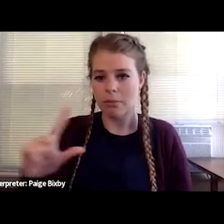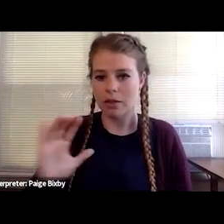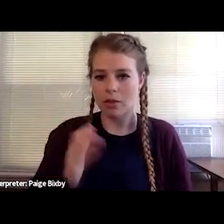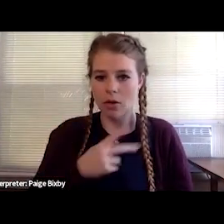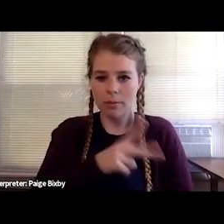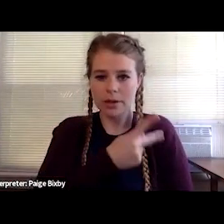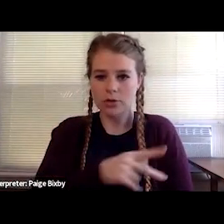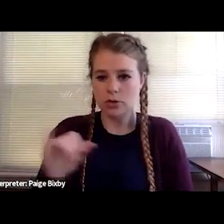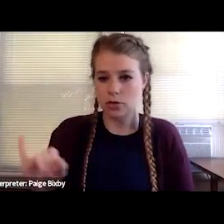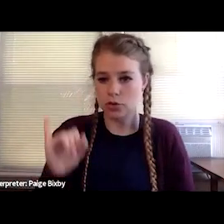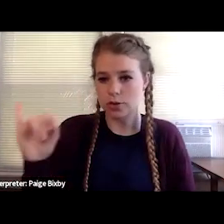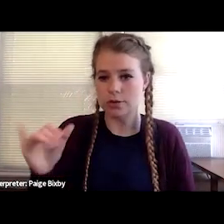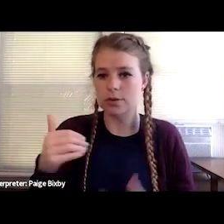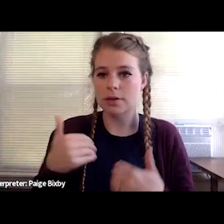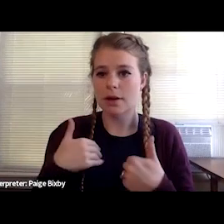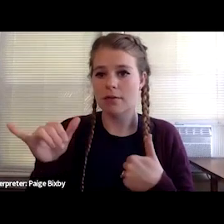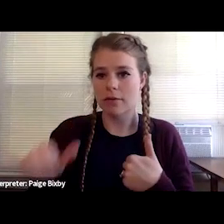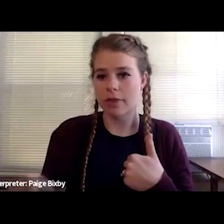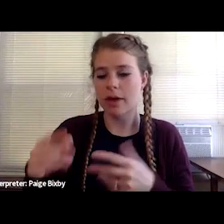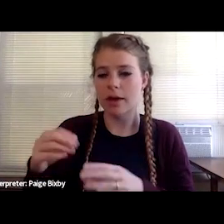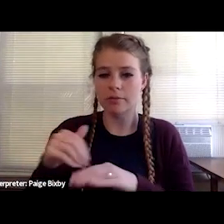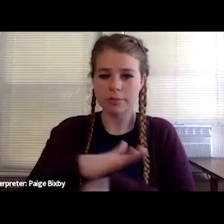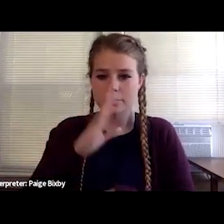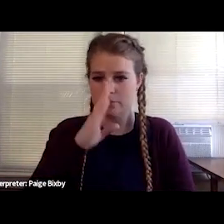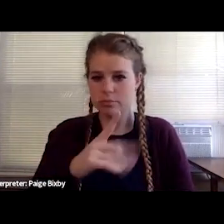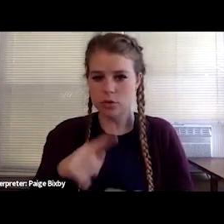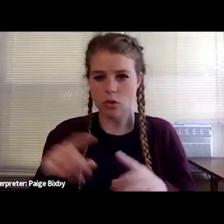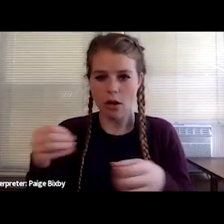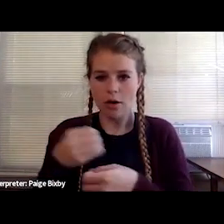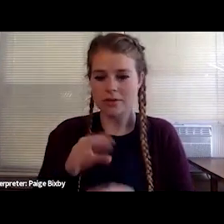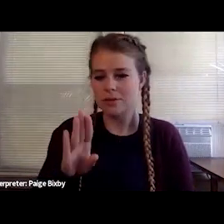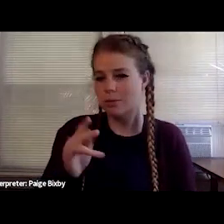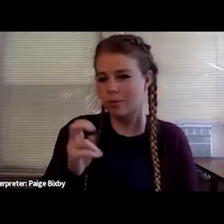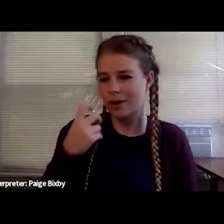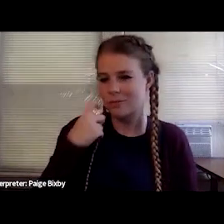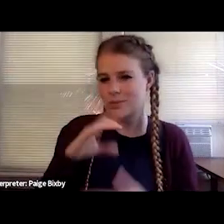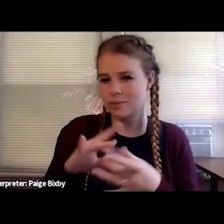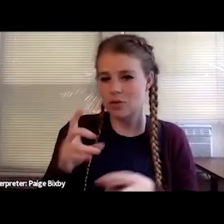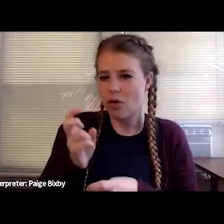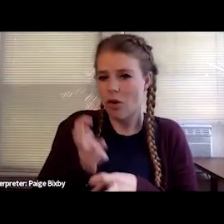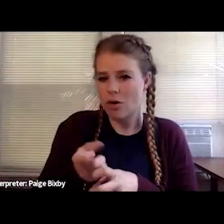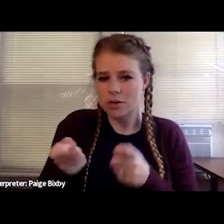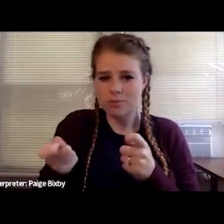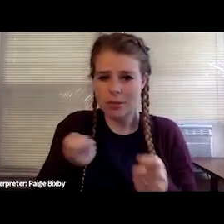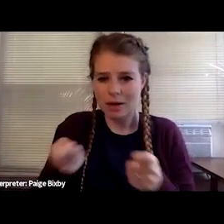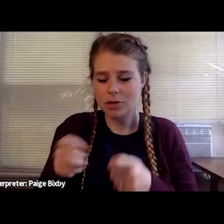and have the wound care supplies sent directly to our office because as Brian mentioned, it's very hard to be able to manage wound care,